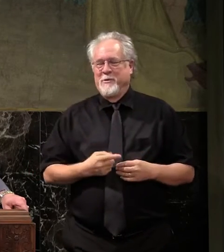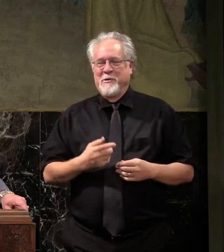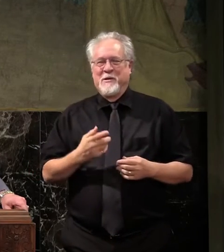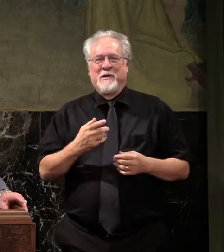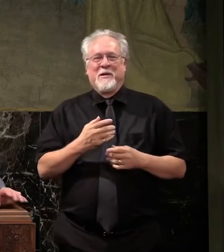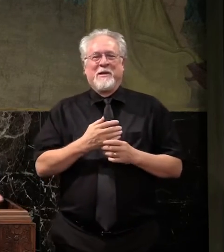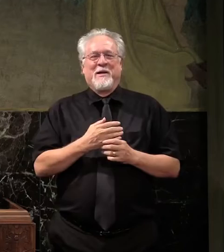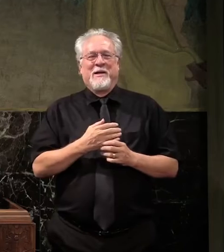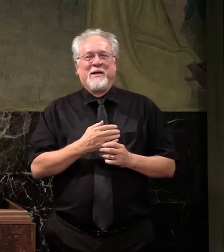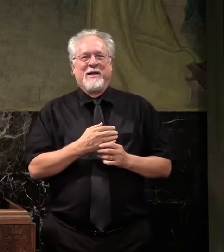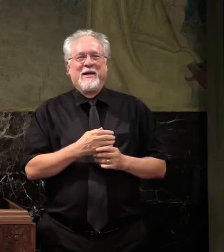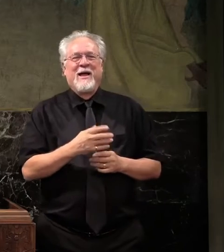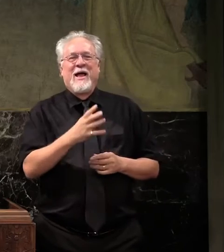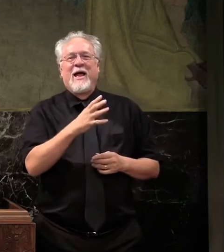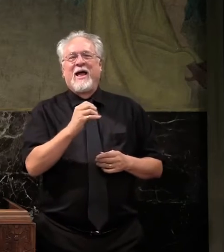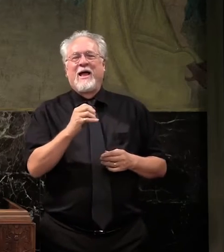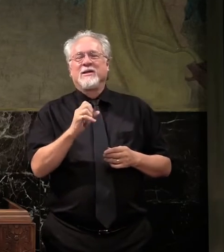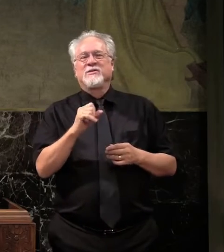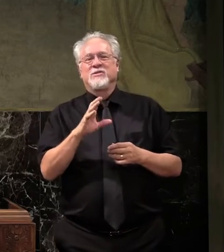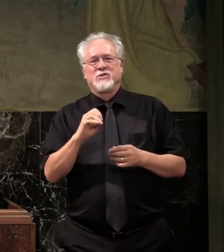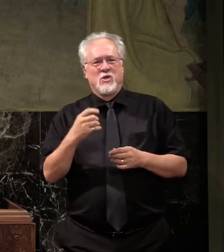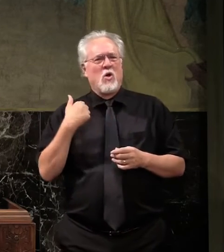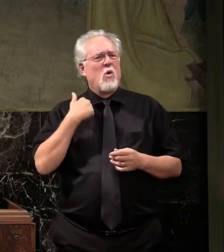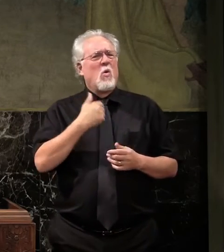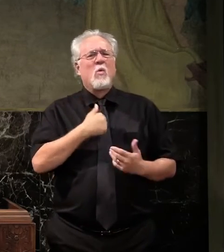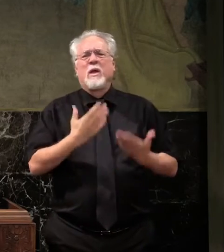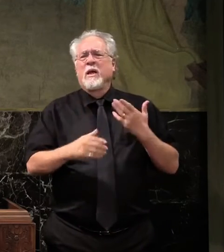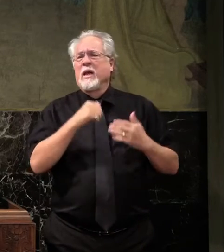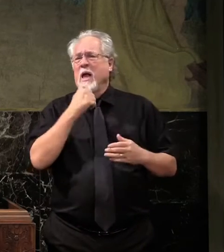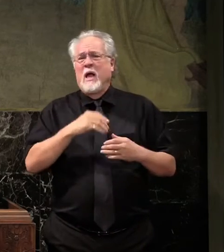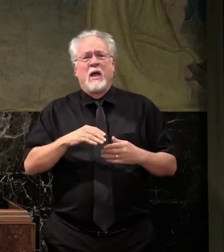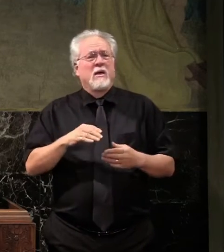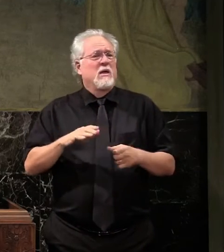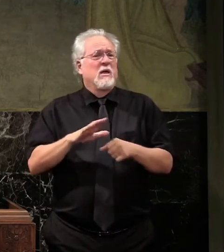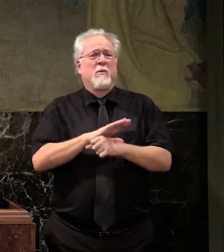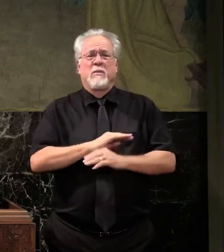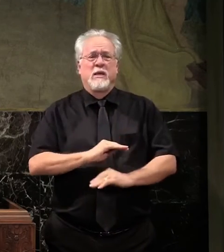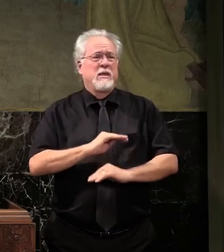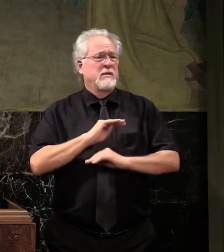and so we may not be completely satisfied with the final product.